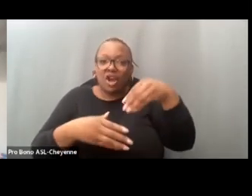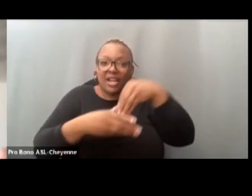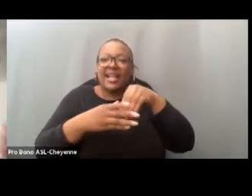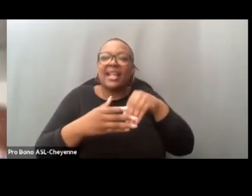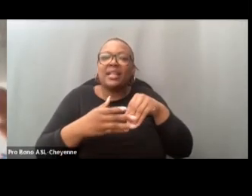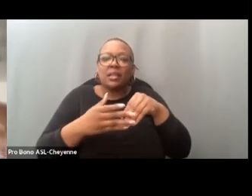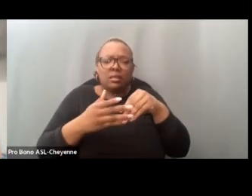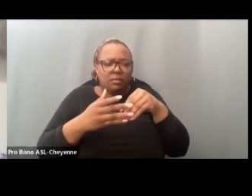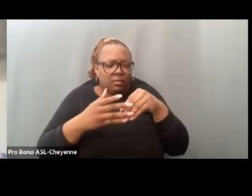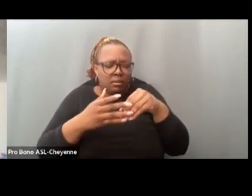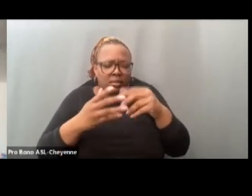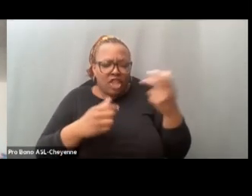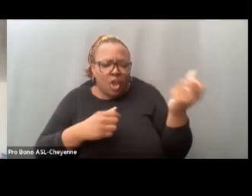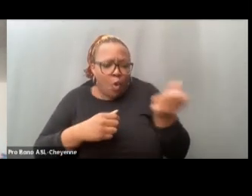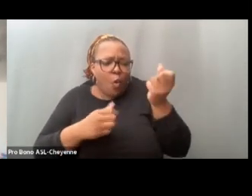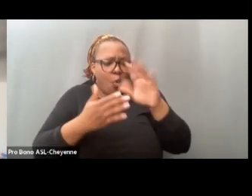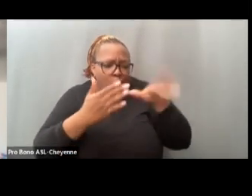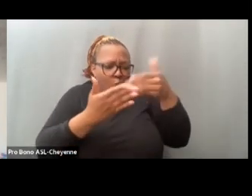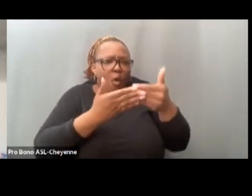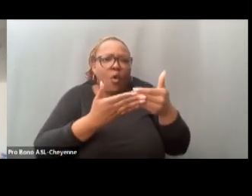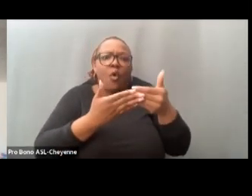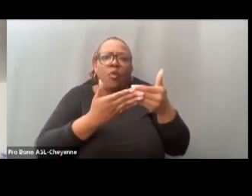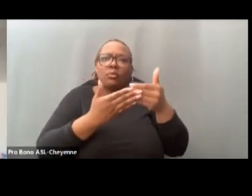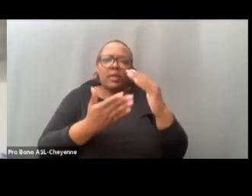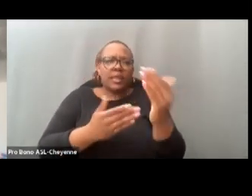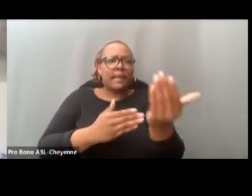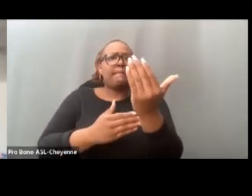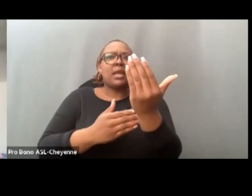They're the ones who hold up a mirror to authority.